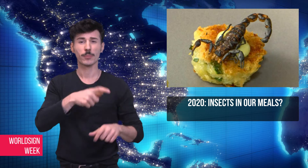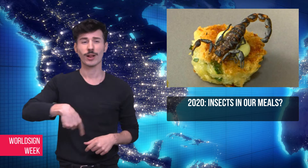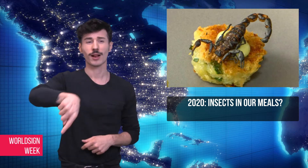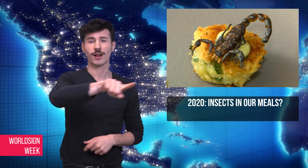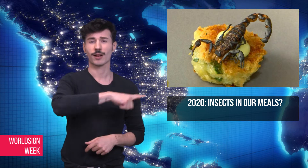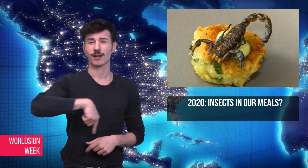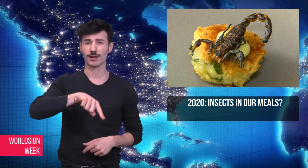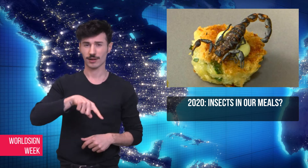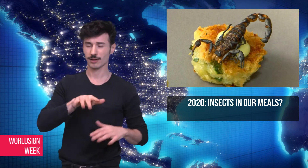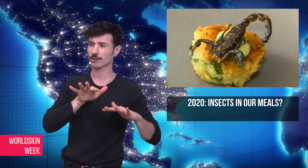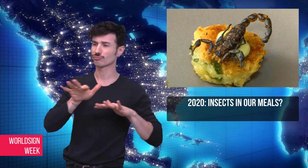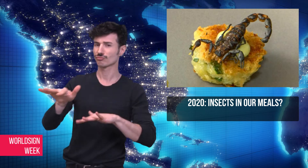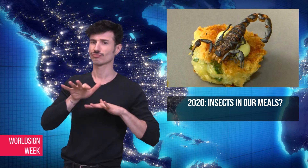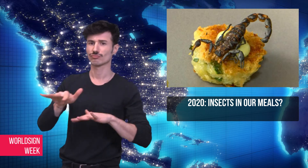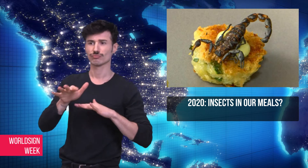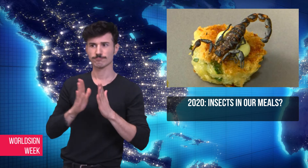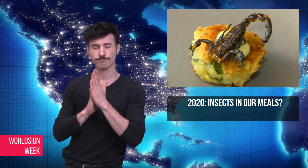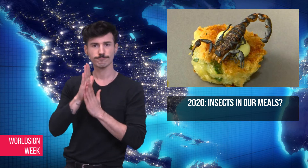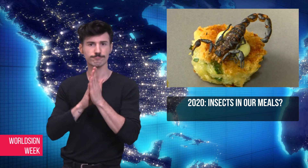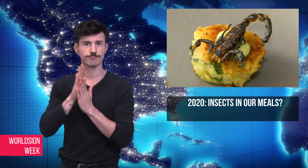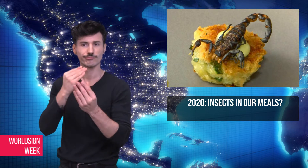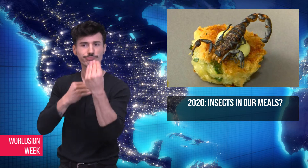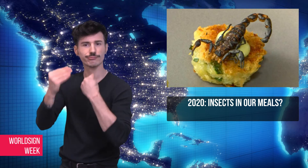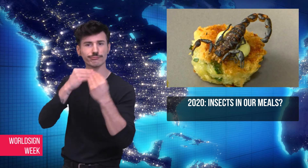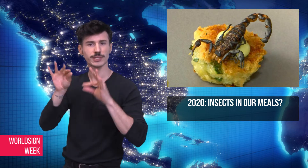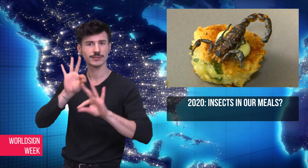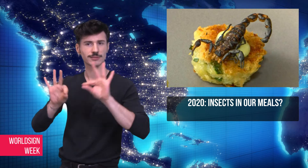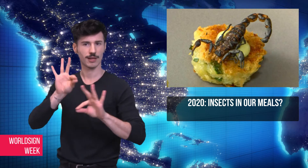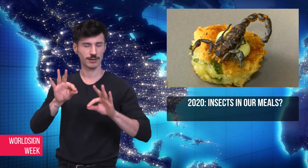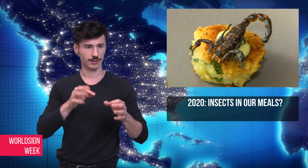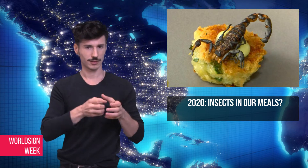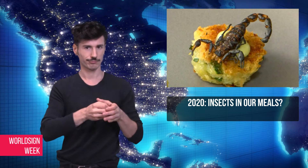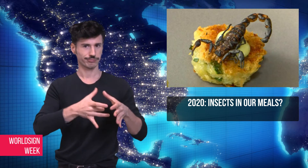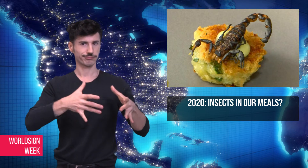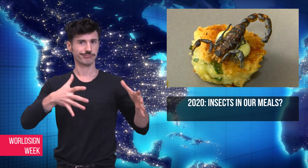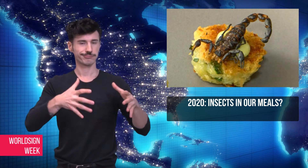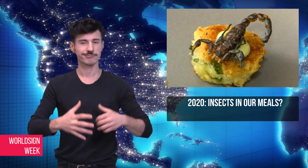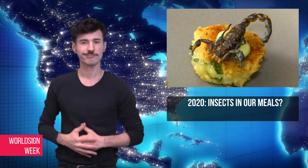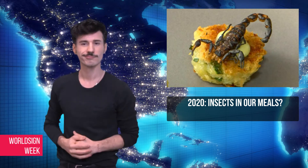by consumers is also growing.